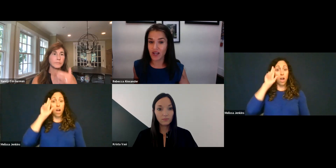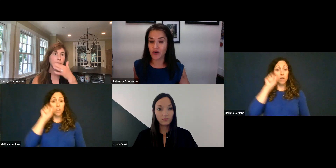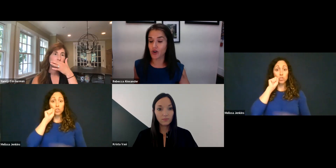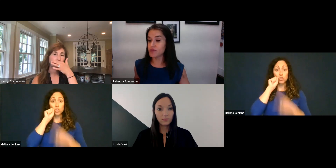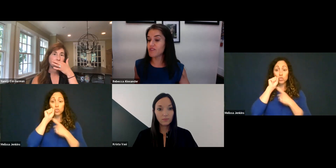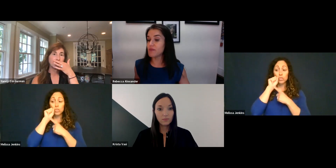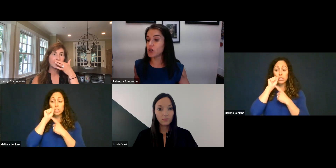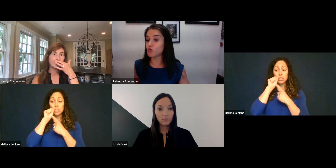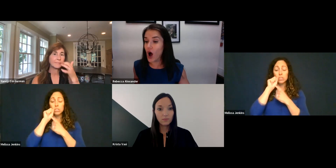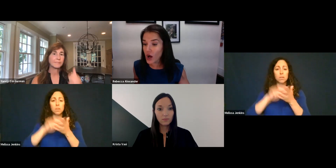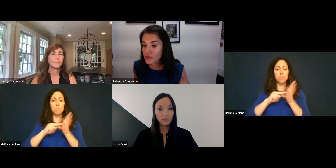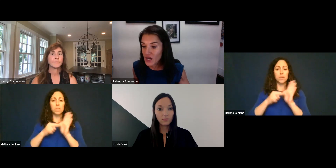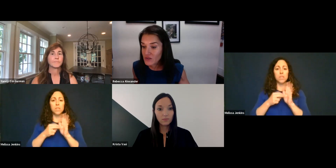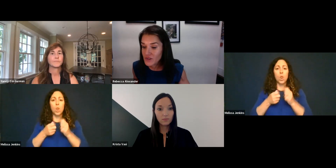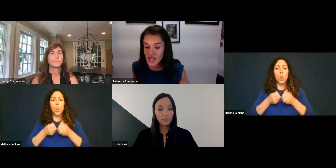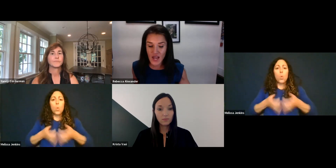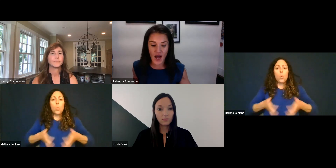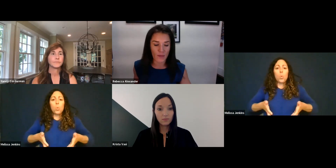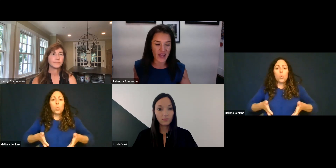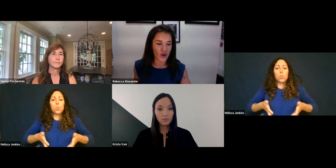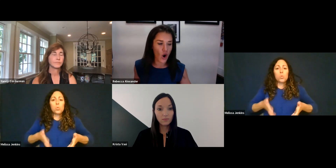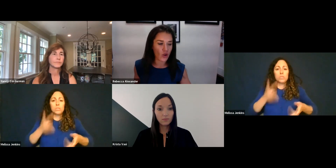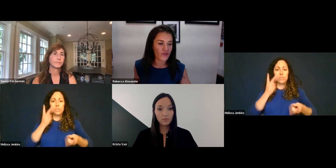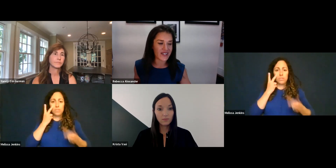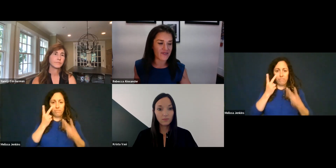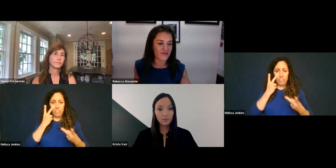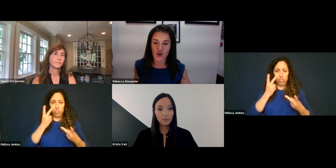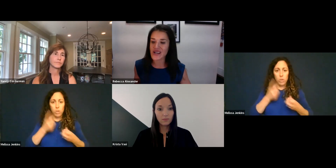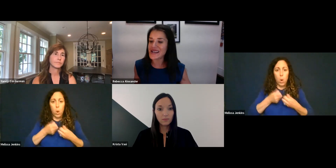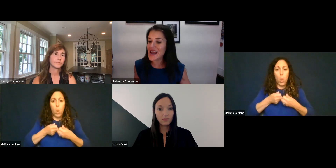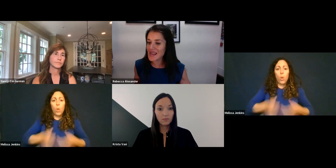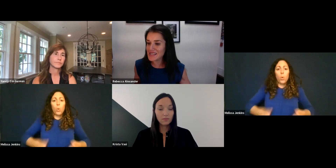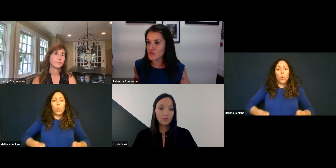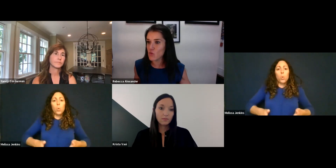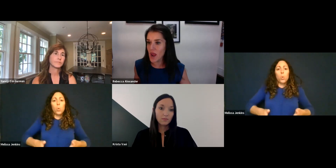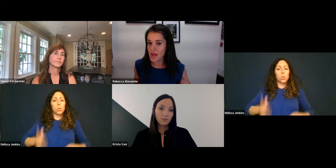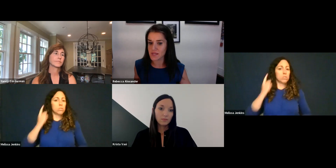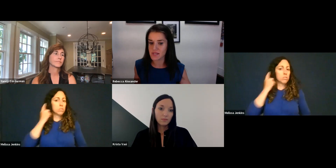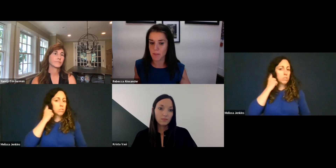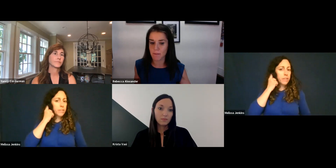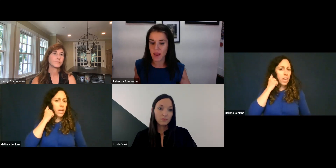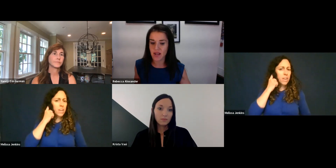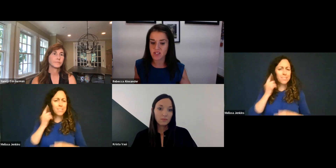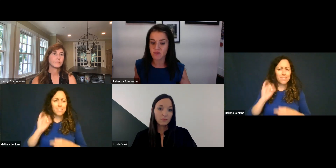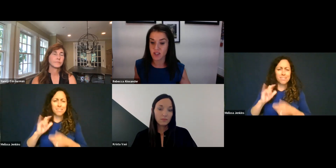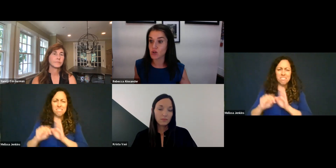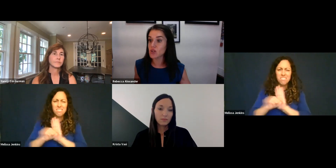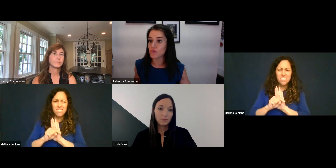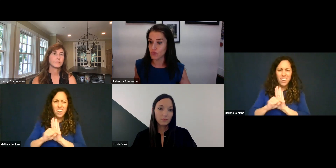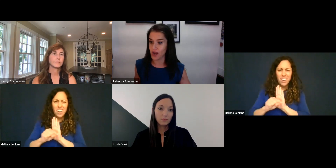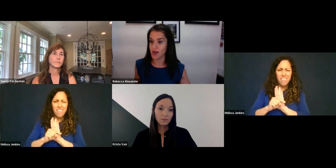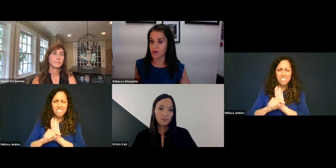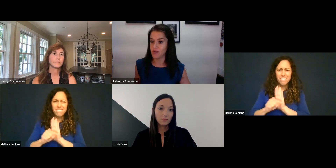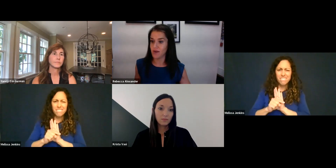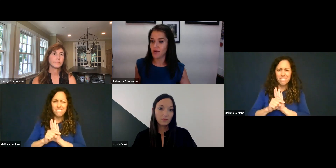in terms of being robbed of, in all of these very negative ways that make us feel afraid.